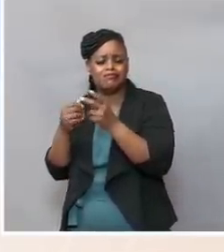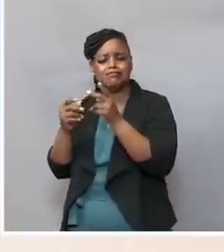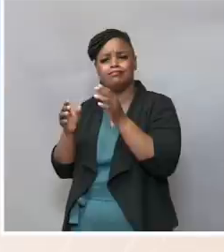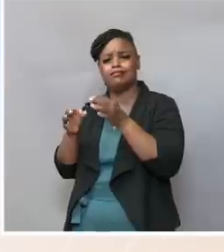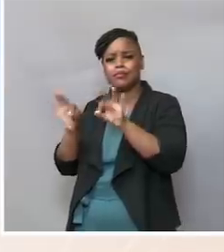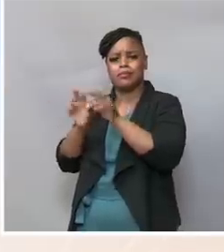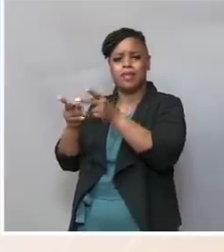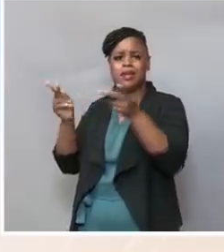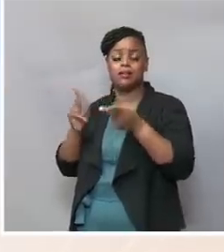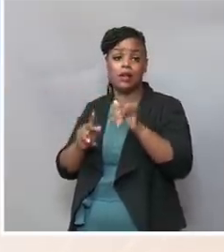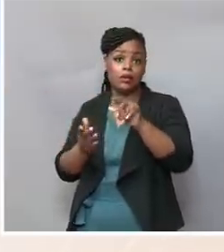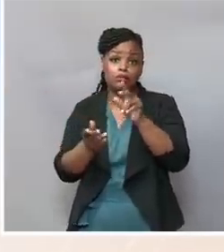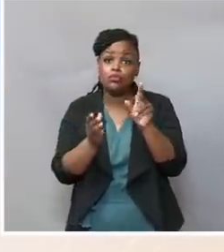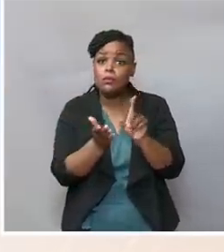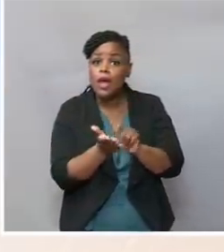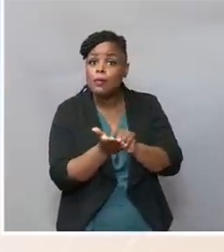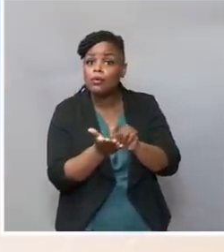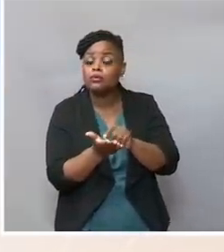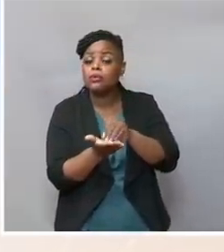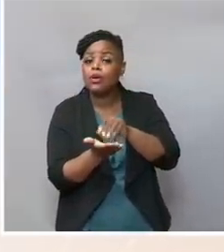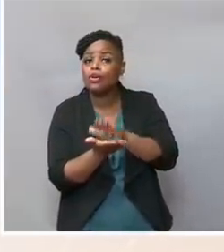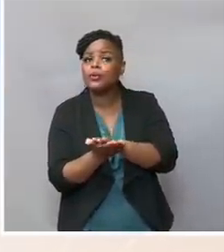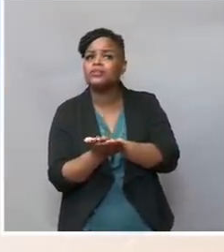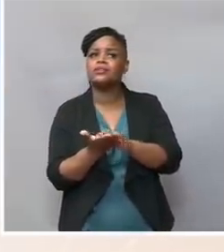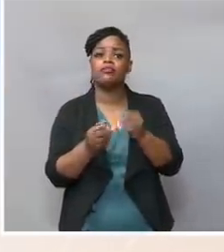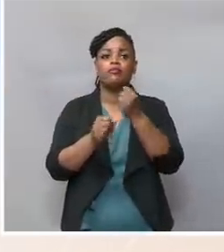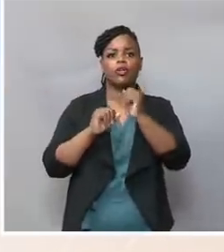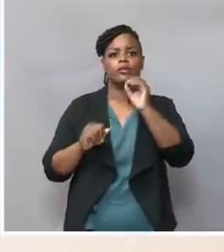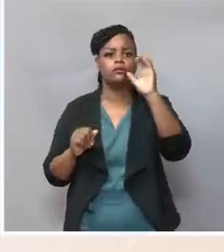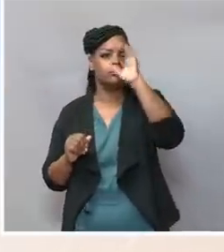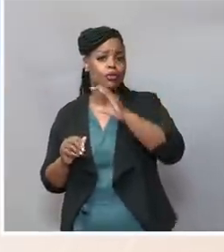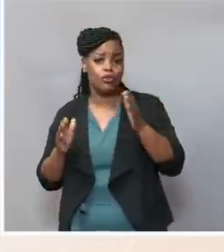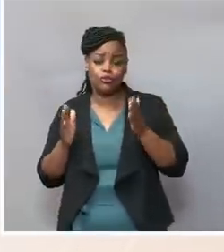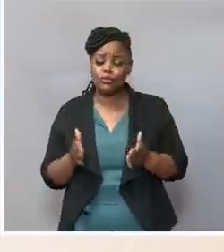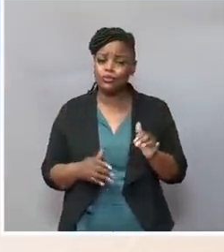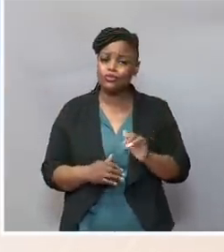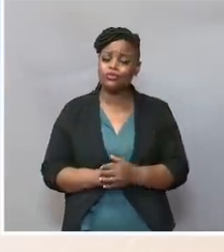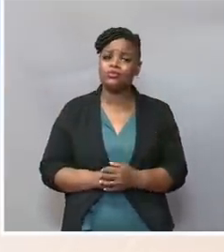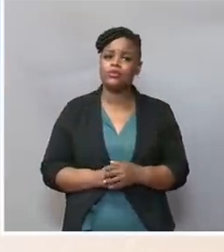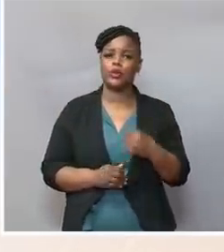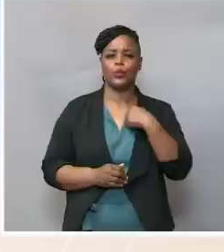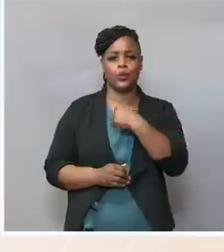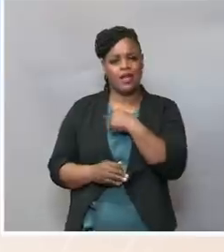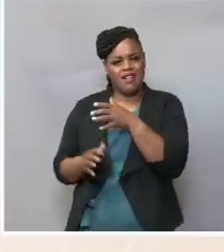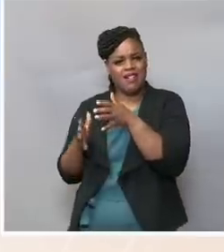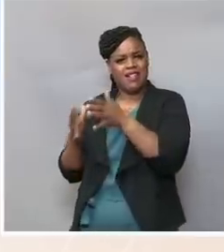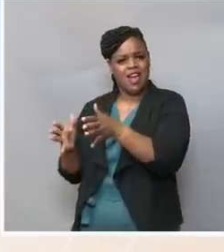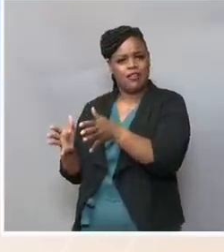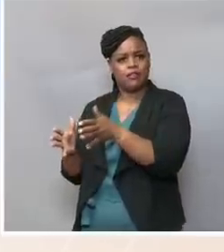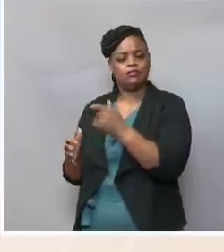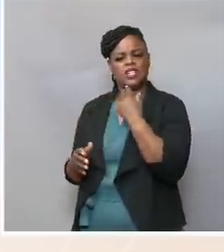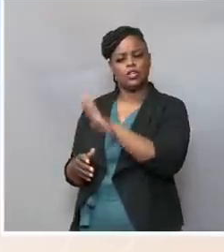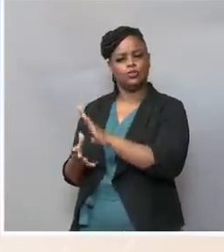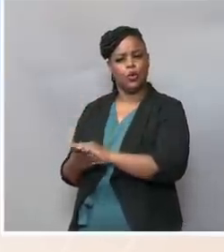seekers left to tell the stories themselves, their allies preserved so that their stories